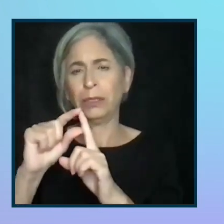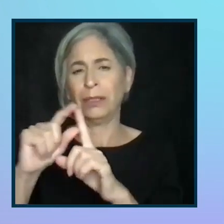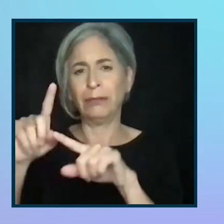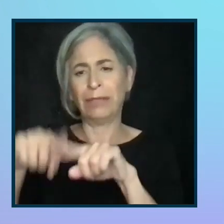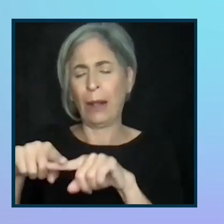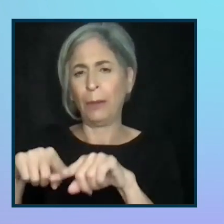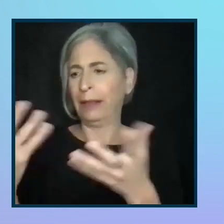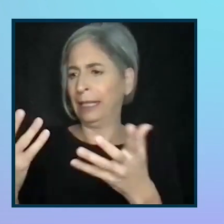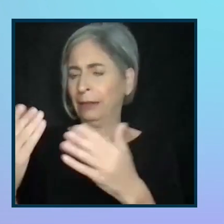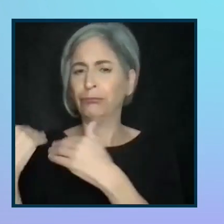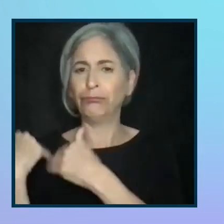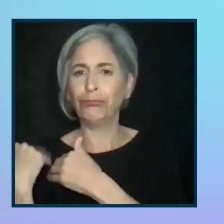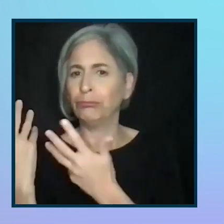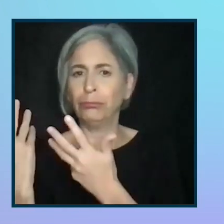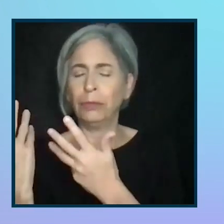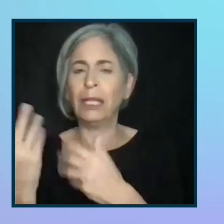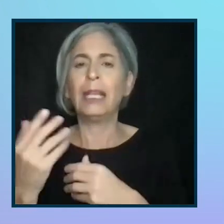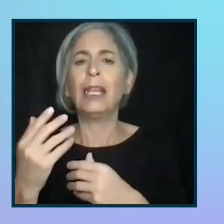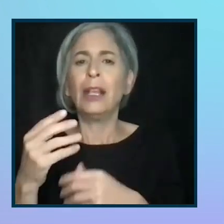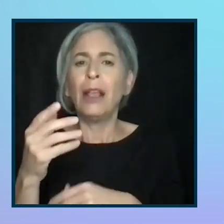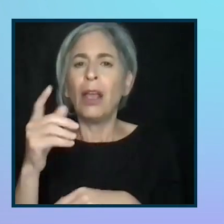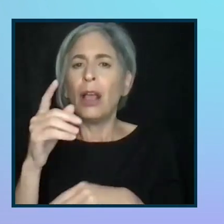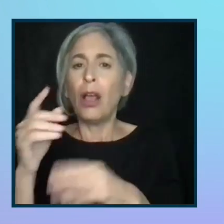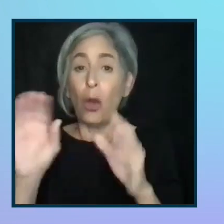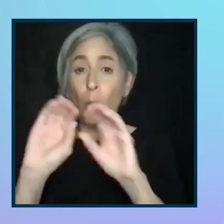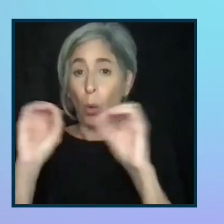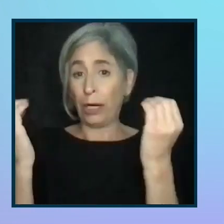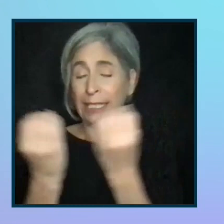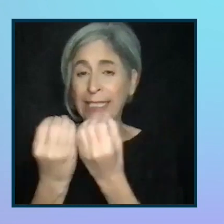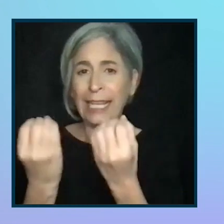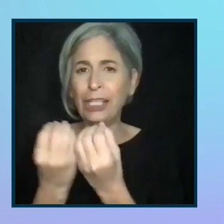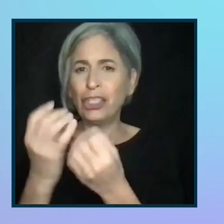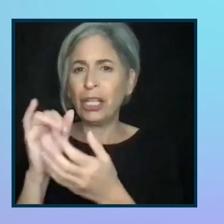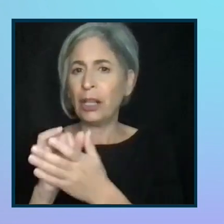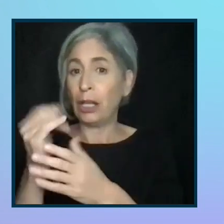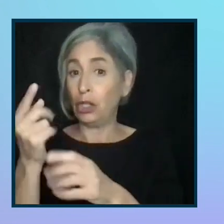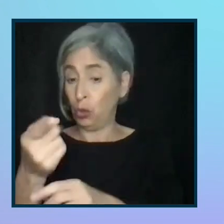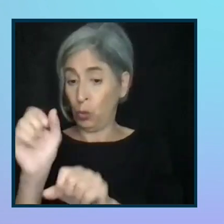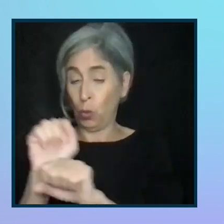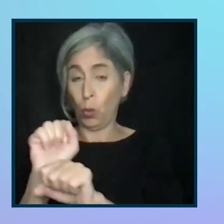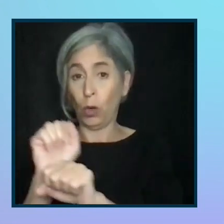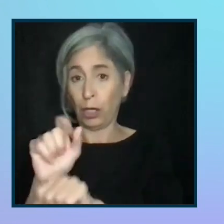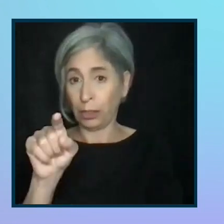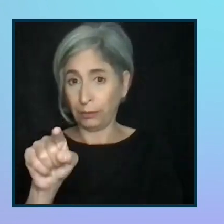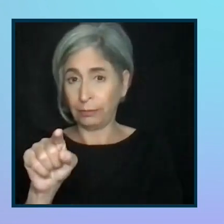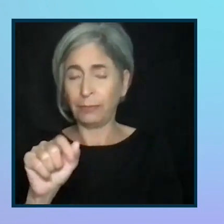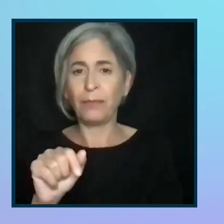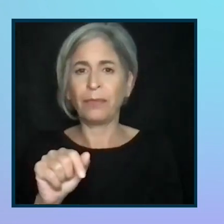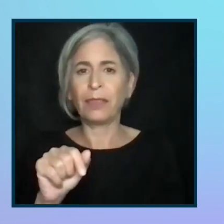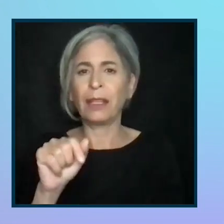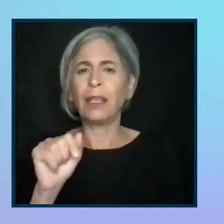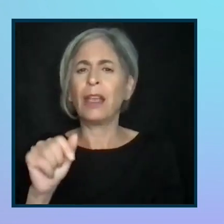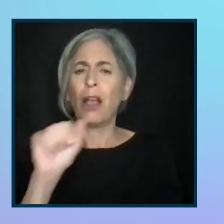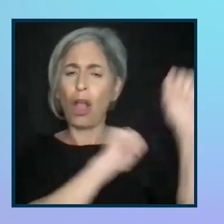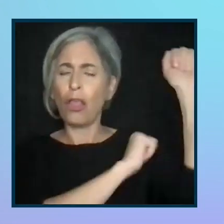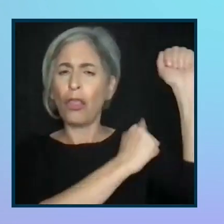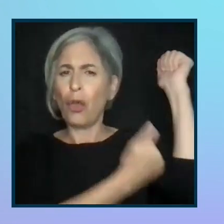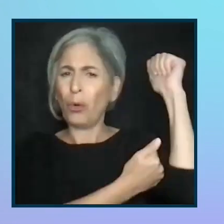And the thing about organizations like the one where you work is that authority is hard to come by.